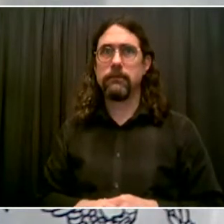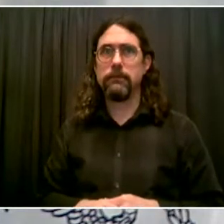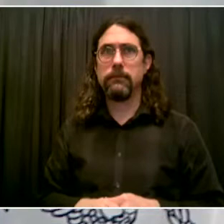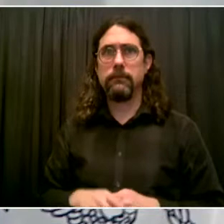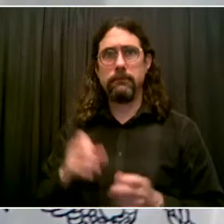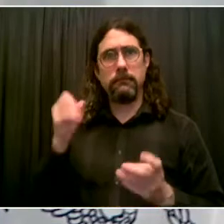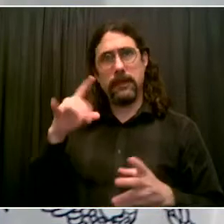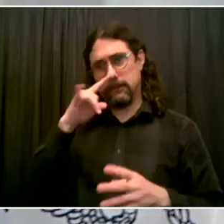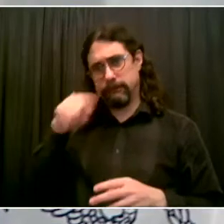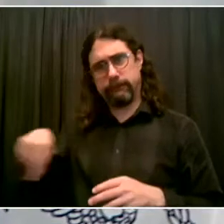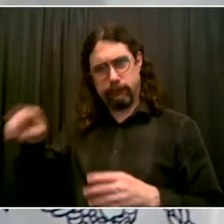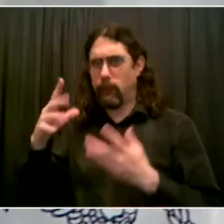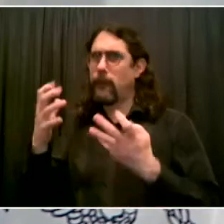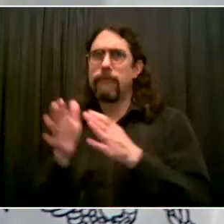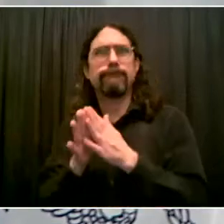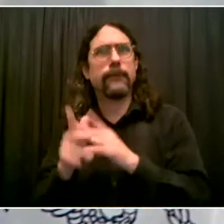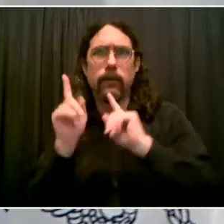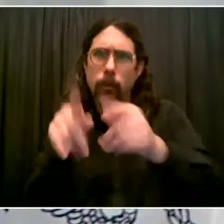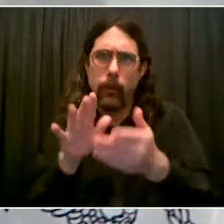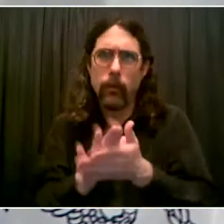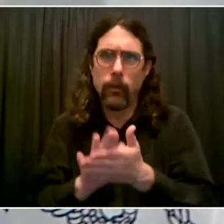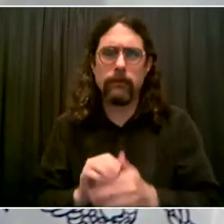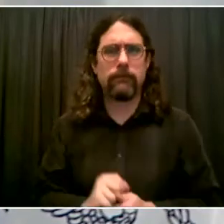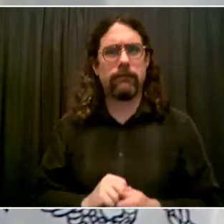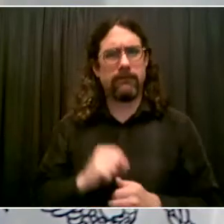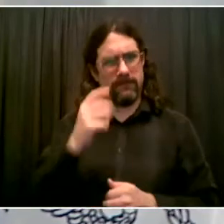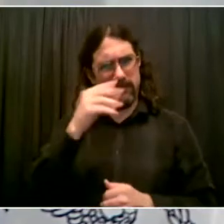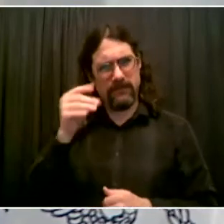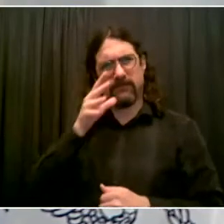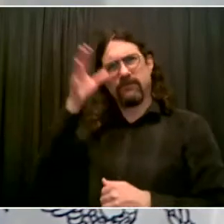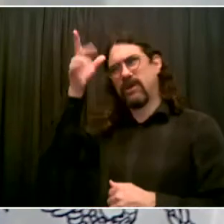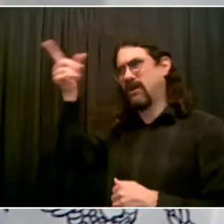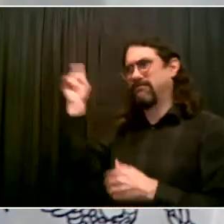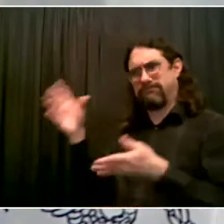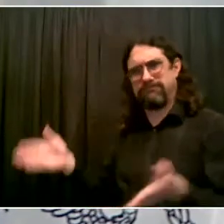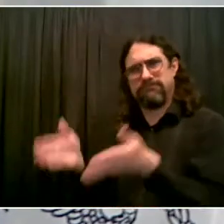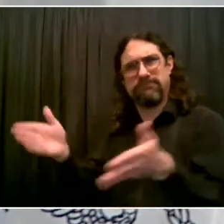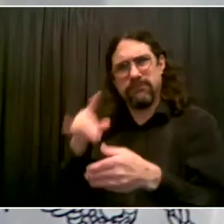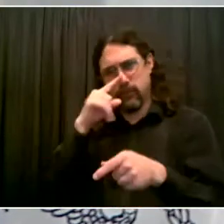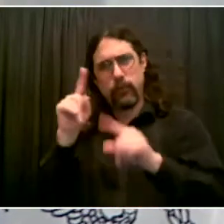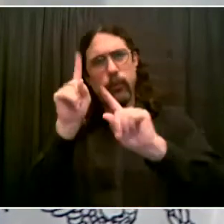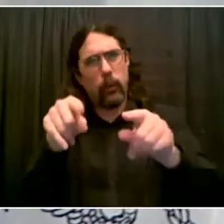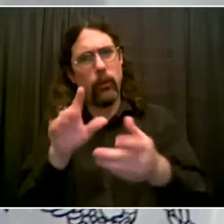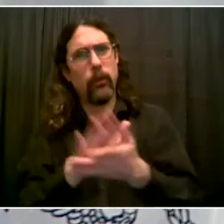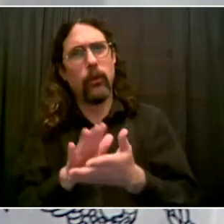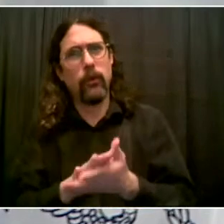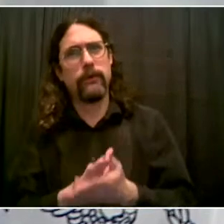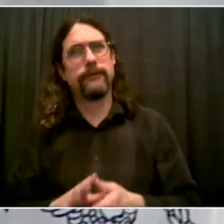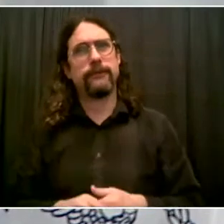ATTENDANCE BECAUSE THOSE WHO ARE COMMITTED TO ININ PERSON EDUCATION ARE MAKING A VERY SPECIFIC CHOICE. THEY WANT THE EDUCATION THEY